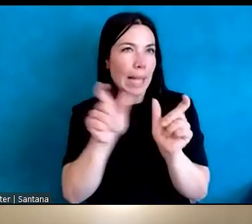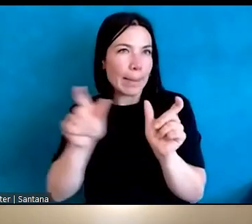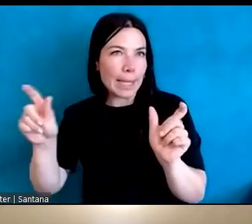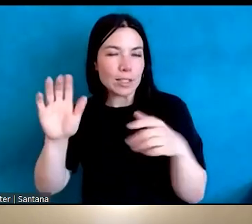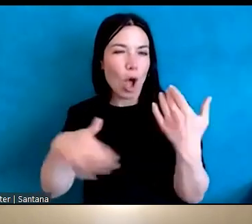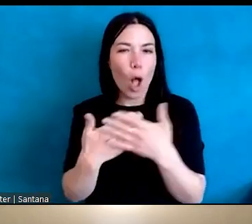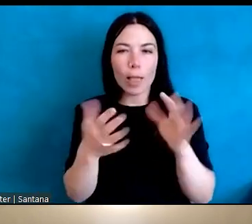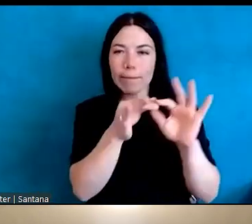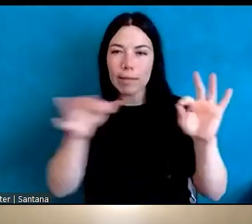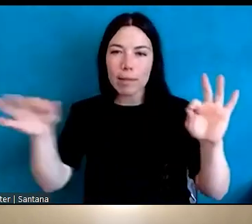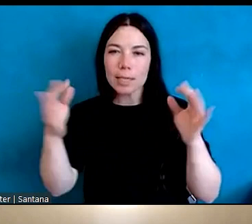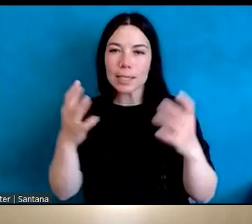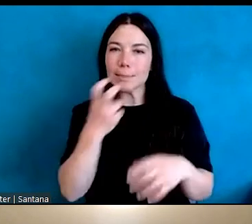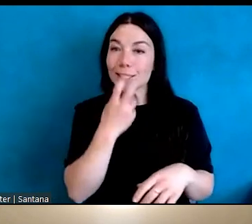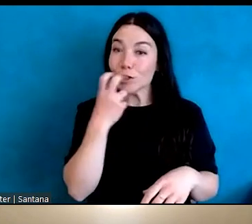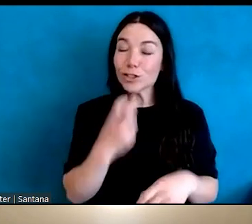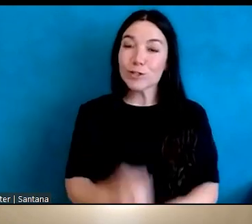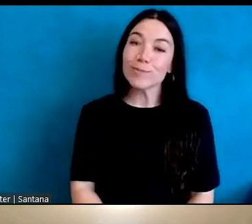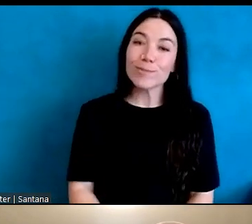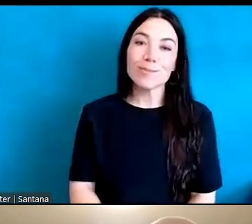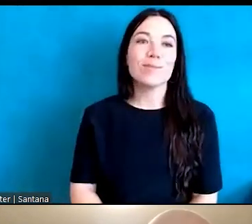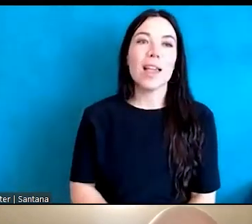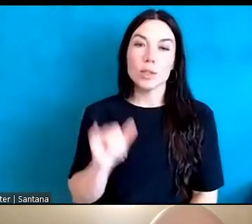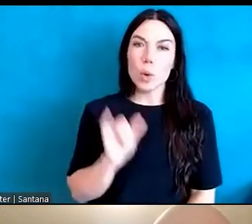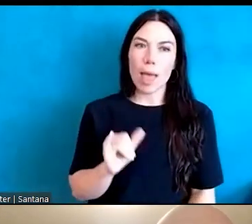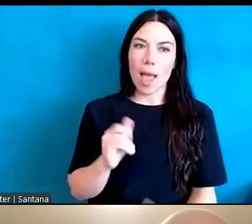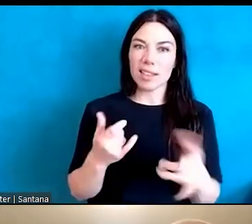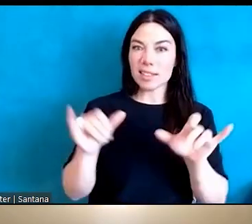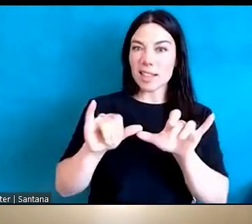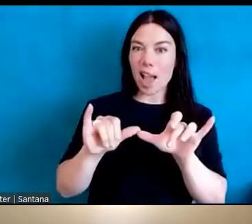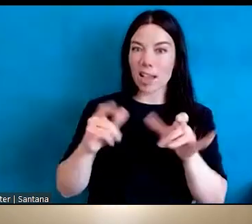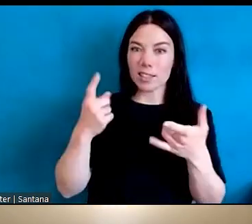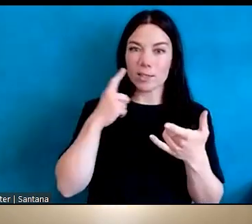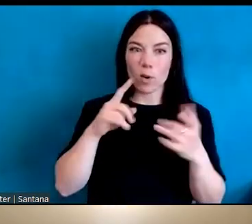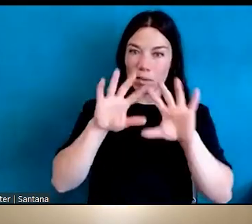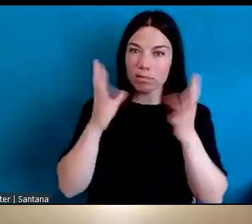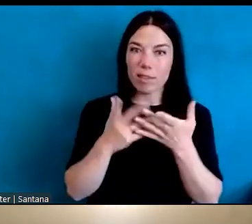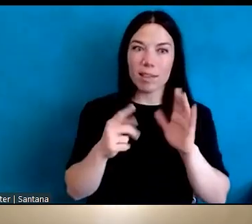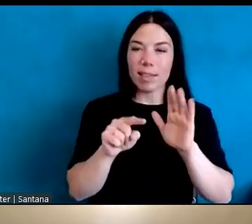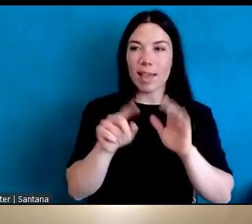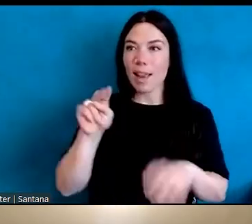So the size of the negativity at nine months in the whole, cohort actually predicted their